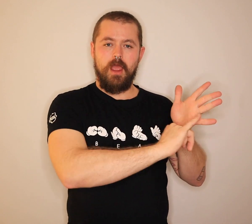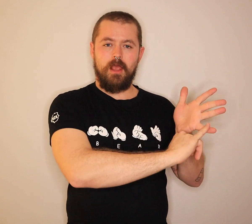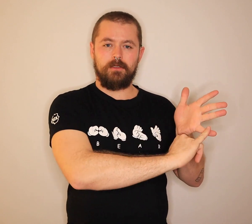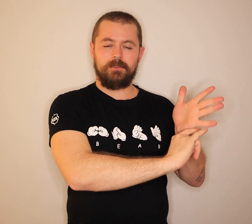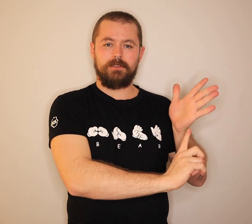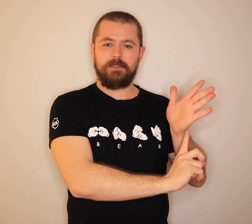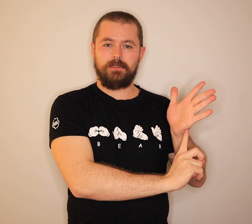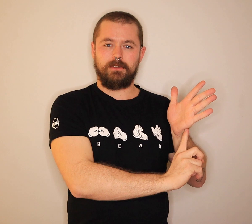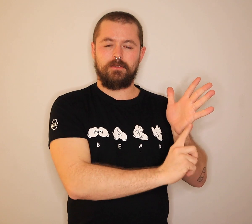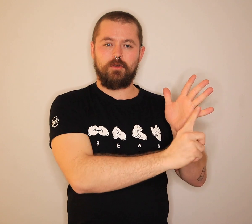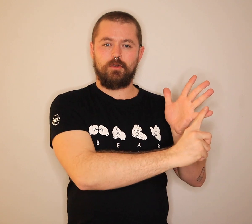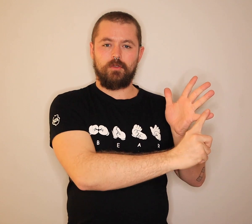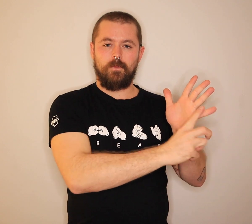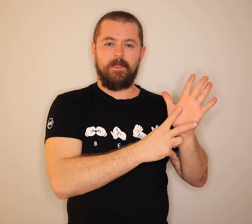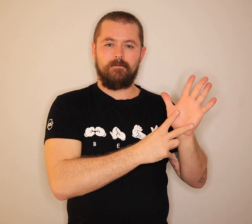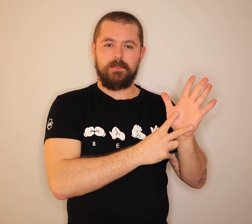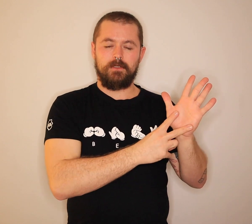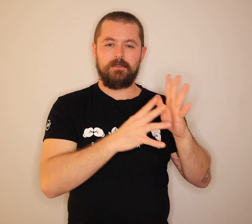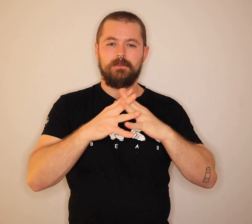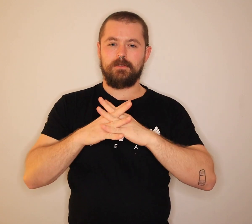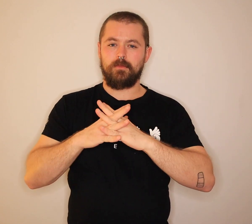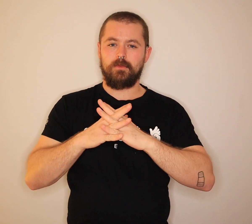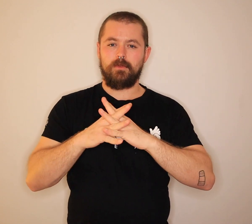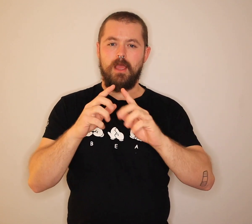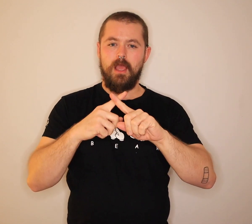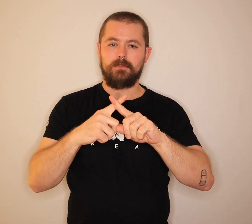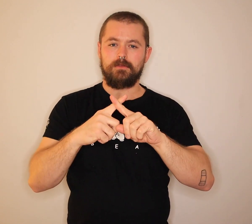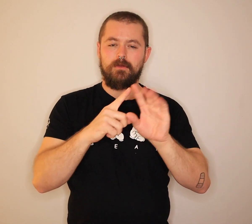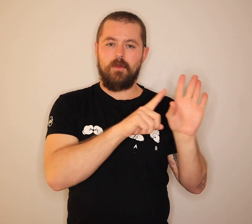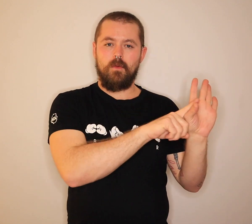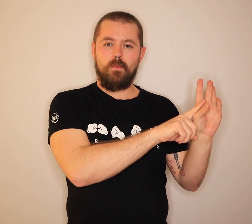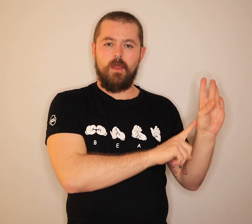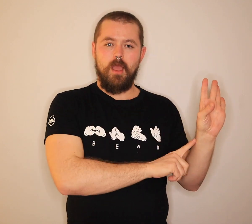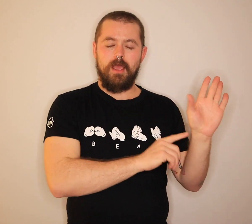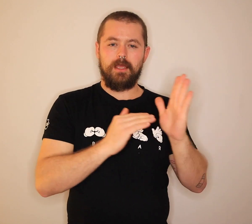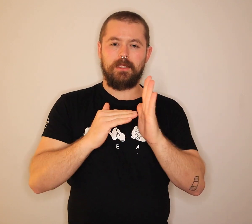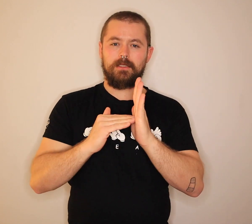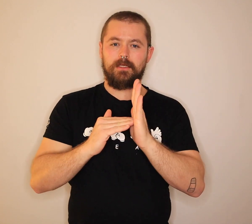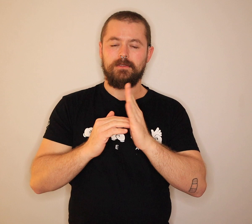Fingerspelling: S... T... U... V... W... X... Fingerspelling: Y... Z...